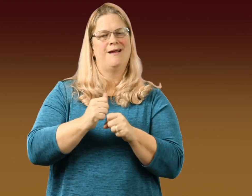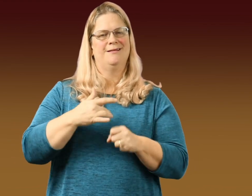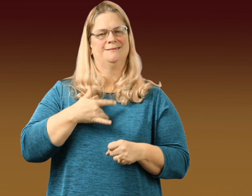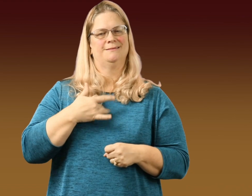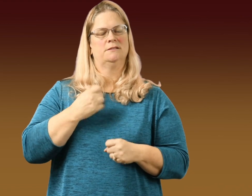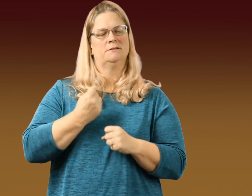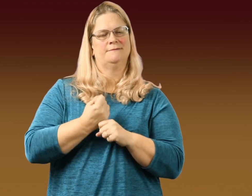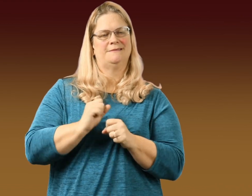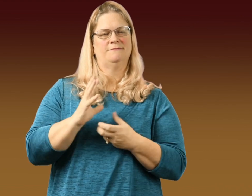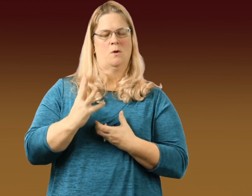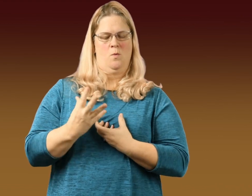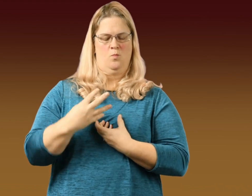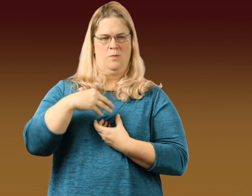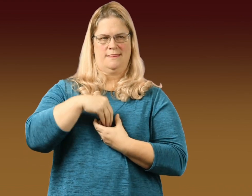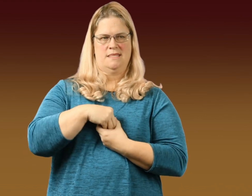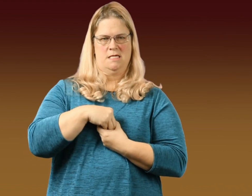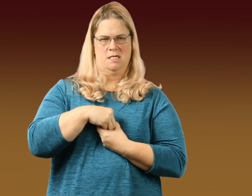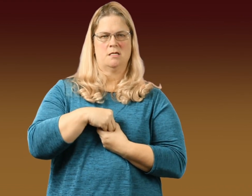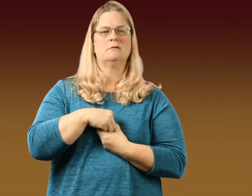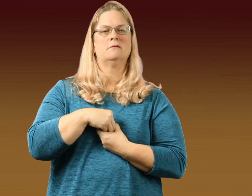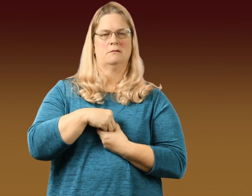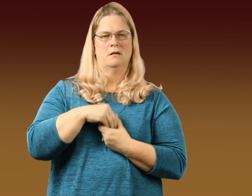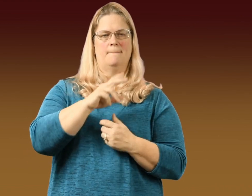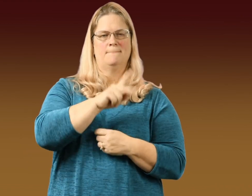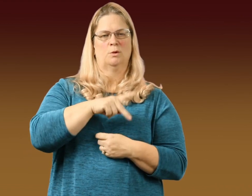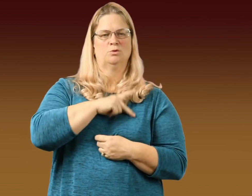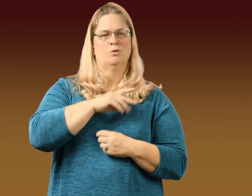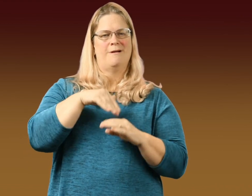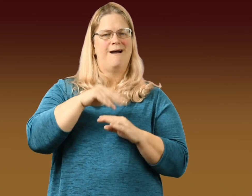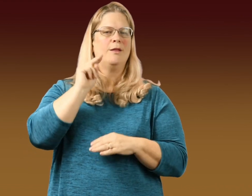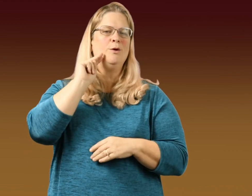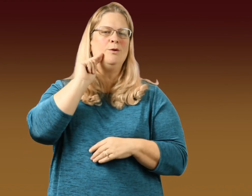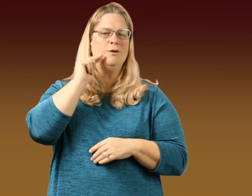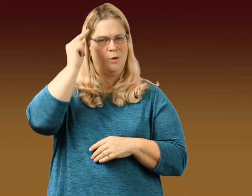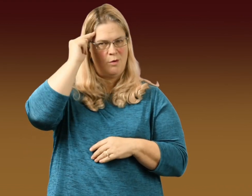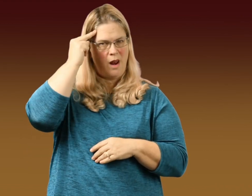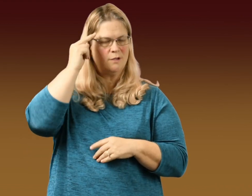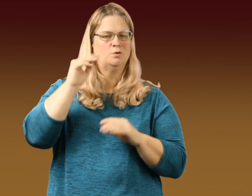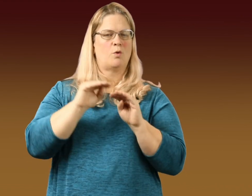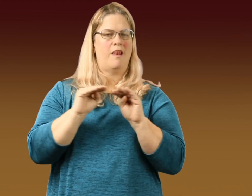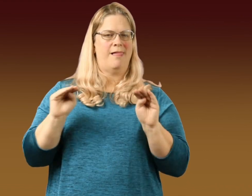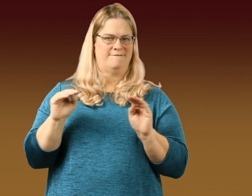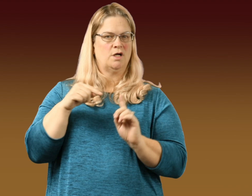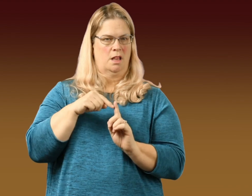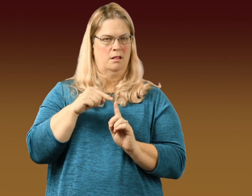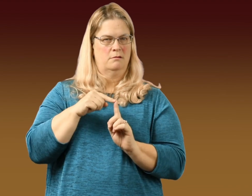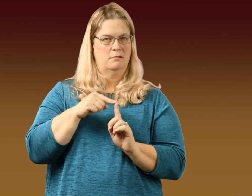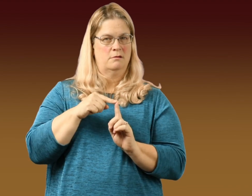Those can create a sense of safety within the body at the neurological level.